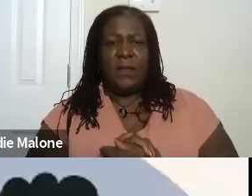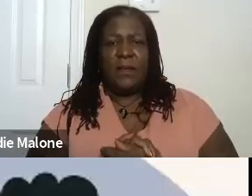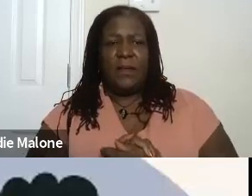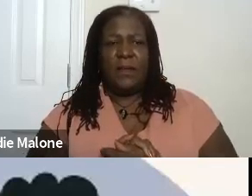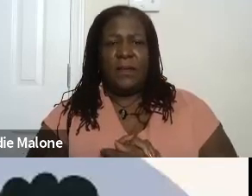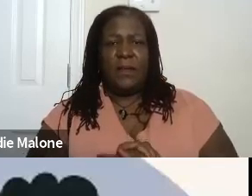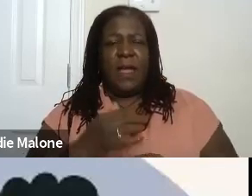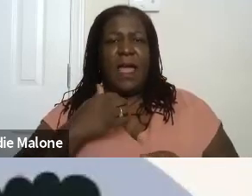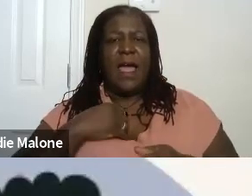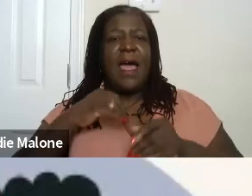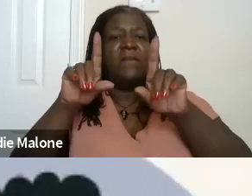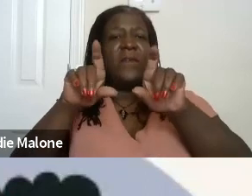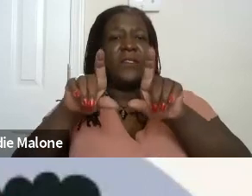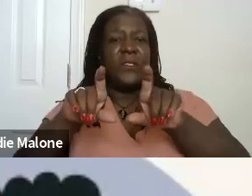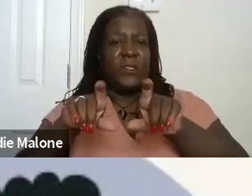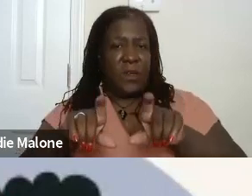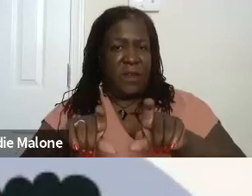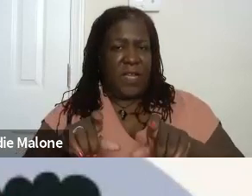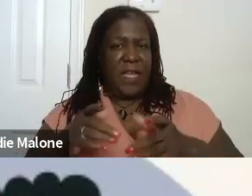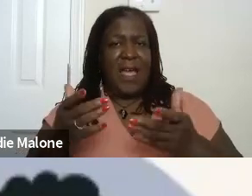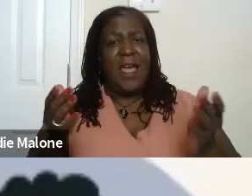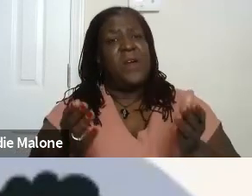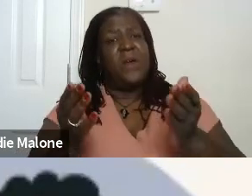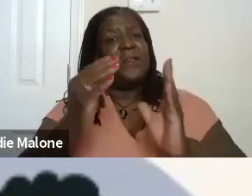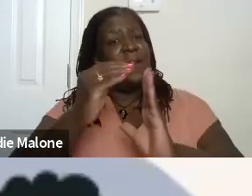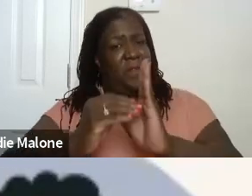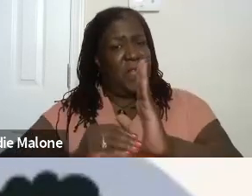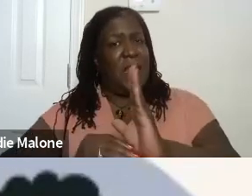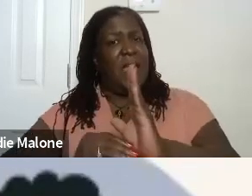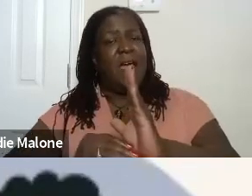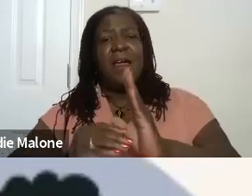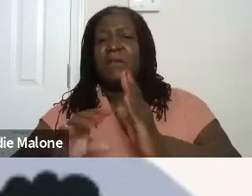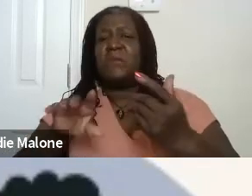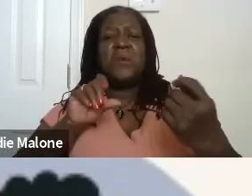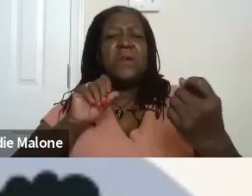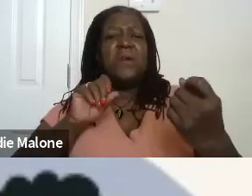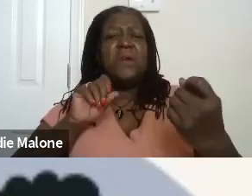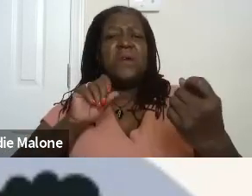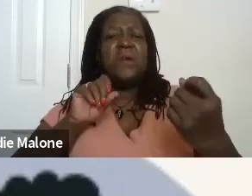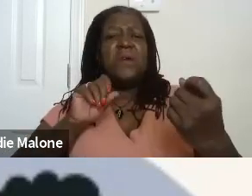I would really encourage you to fill it out and give us your feedback. Certainly we have